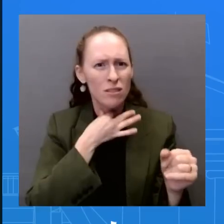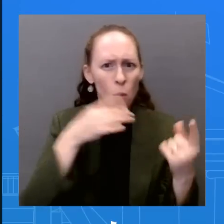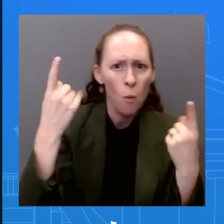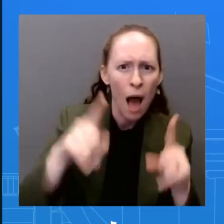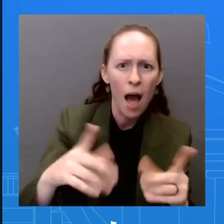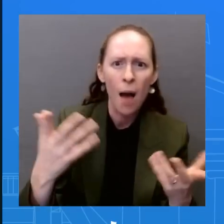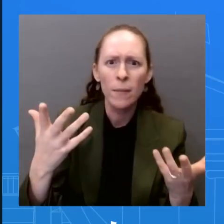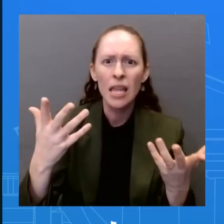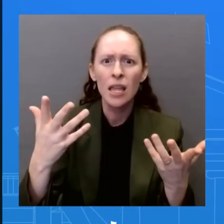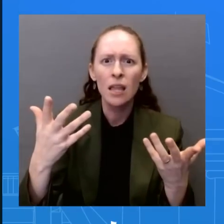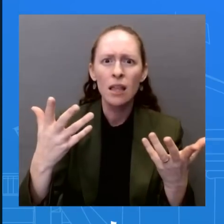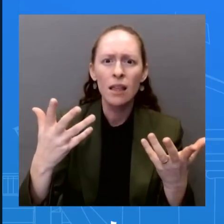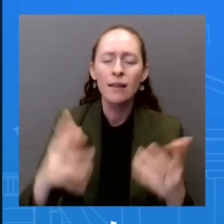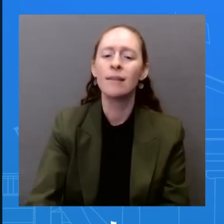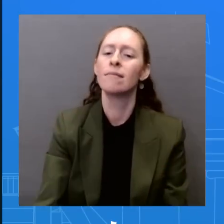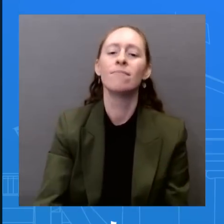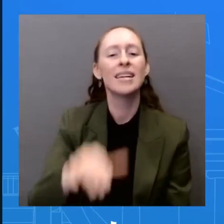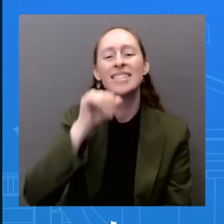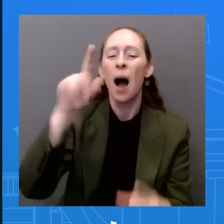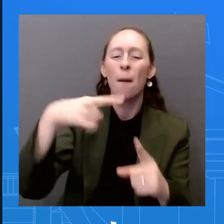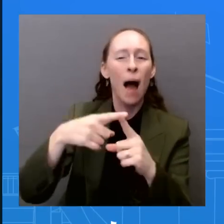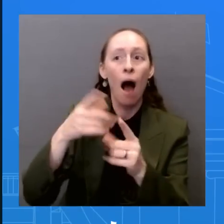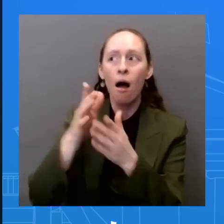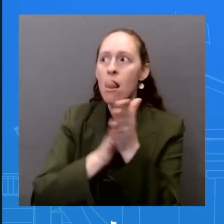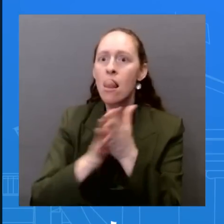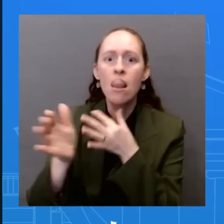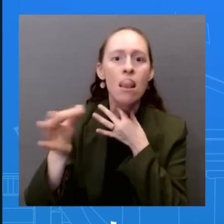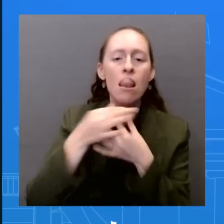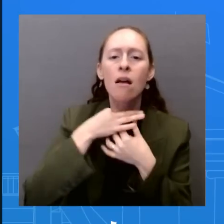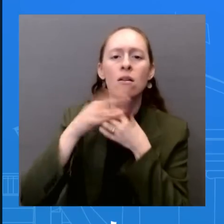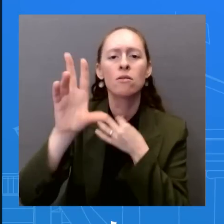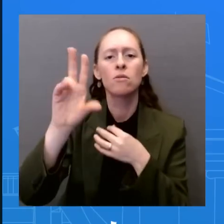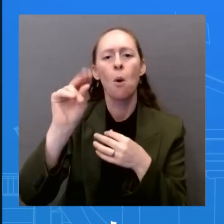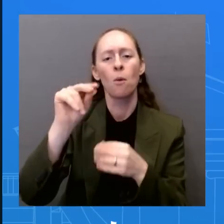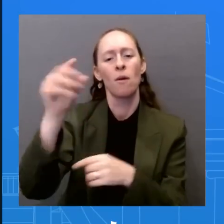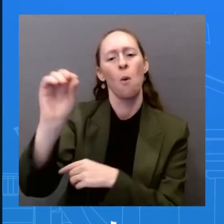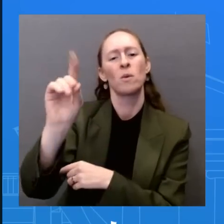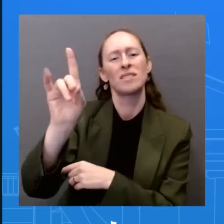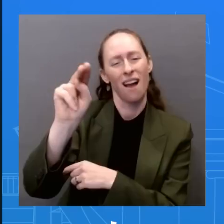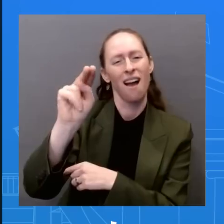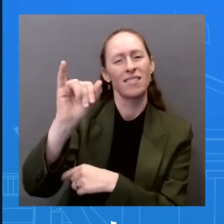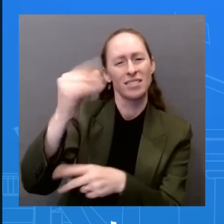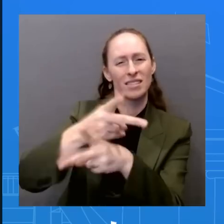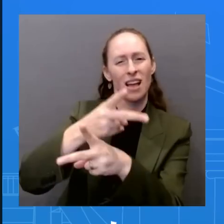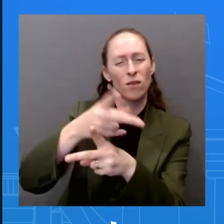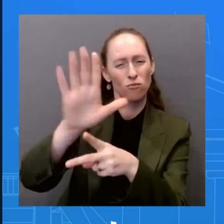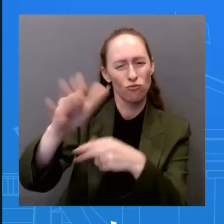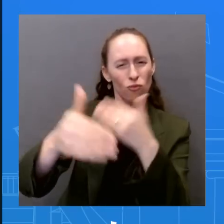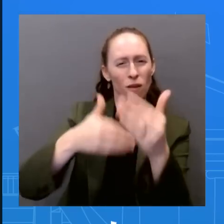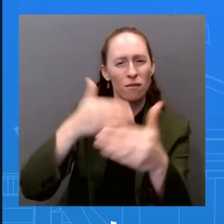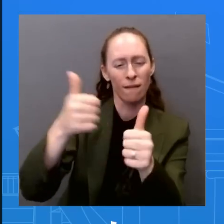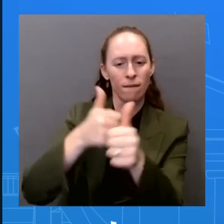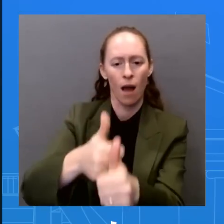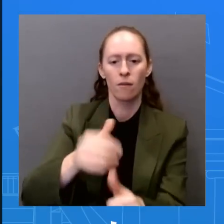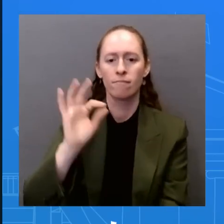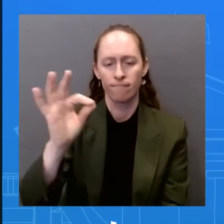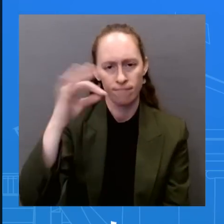it has everything to do with ODNI doing their process and us letting them go through that process. Okay. The Press: And the second one,